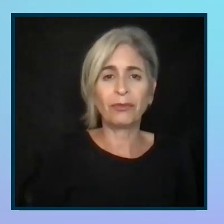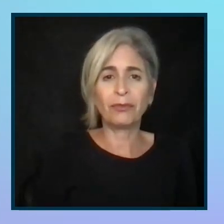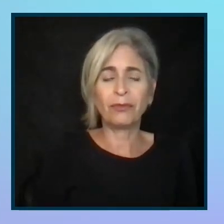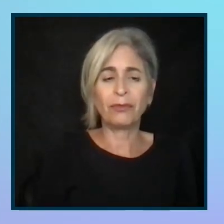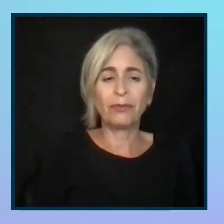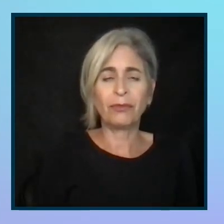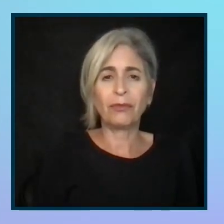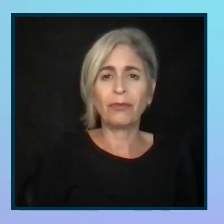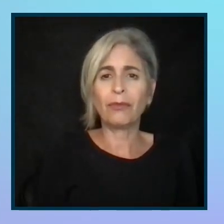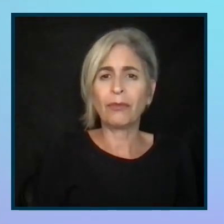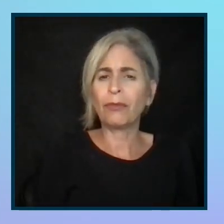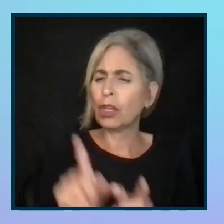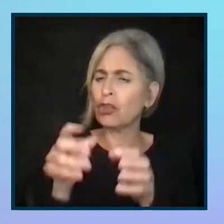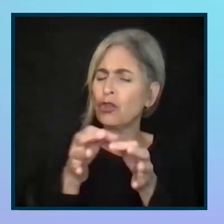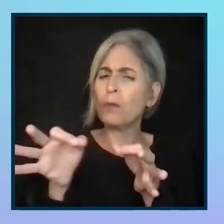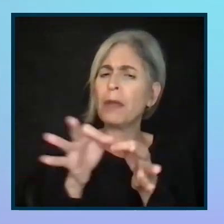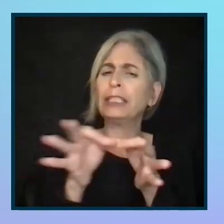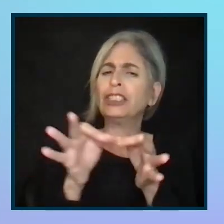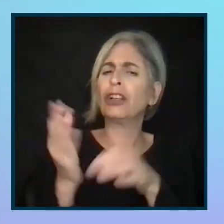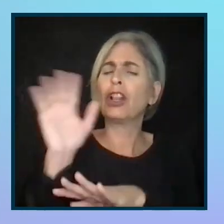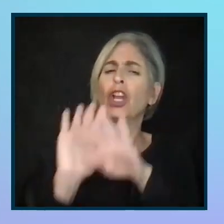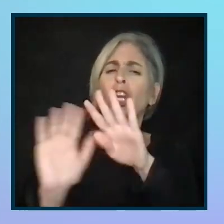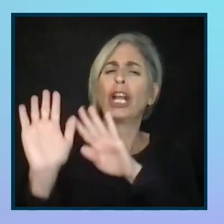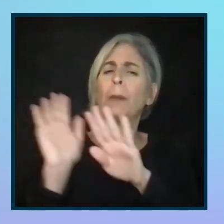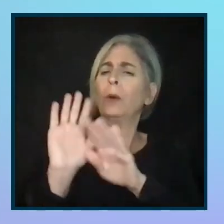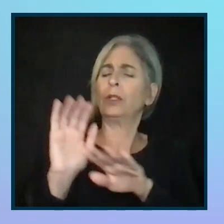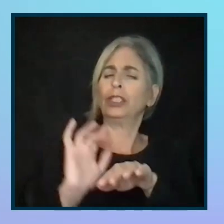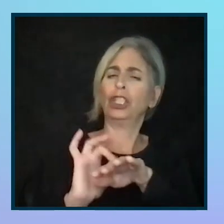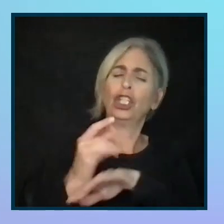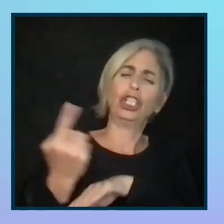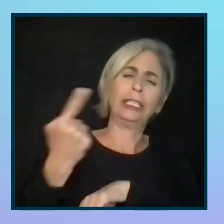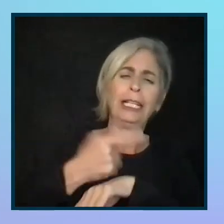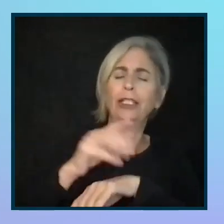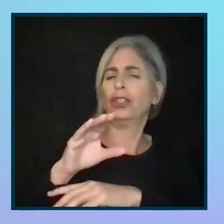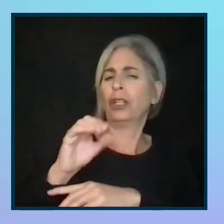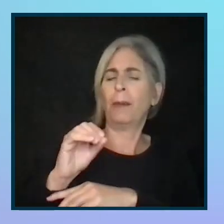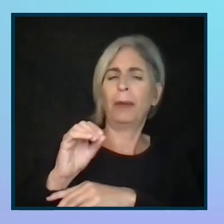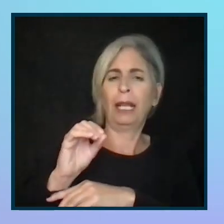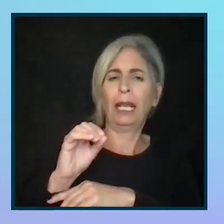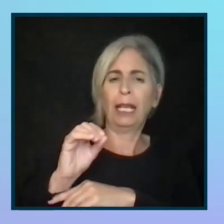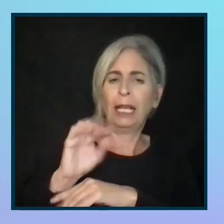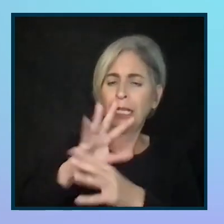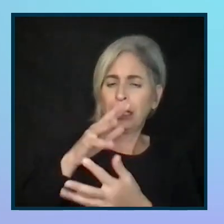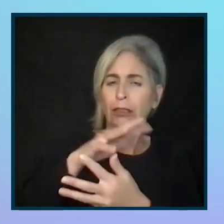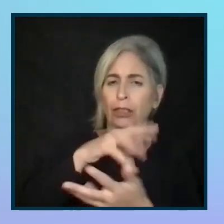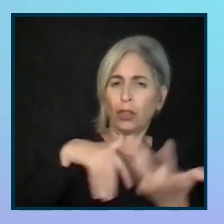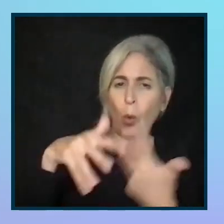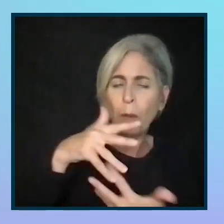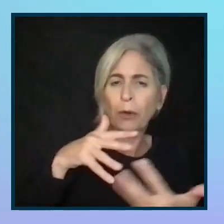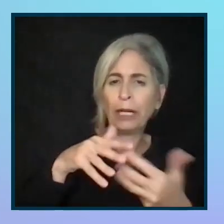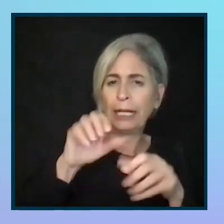And I know that's something you mentioned, it's like early days for your companies of how you're incorporating accessibility